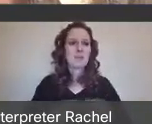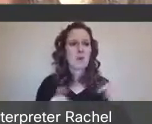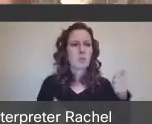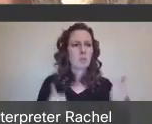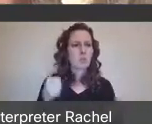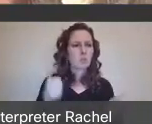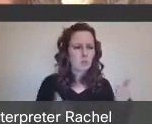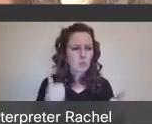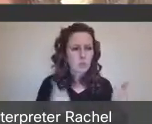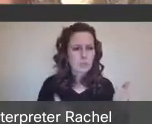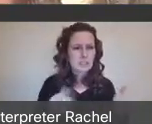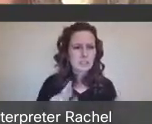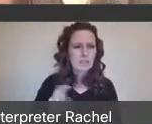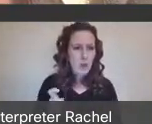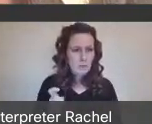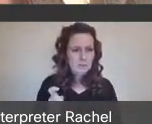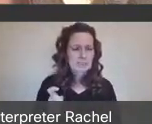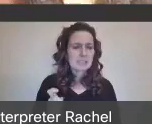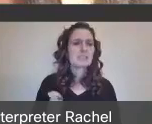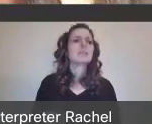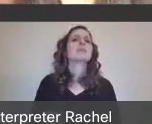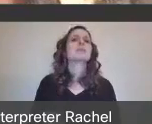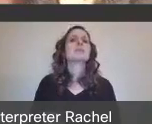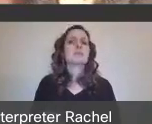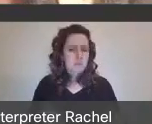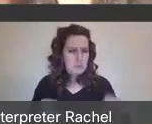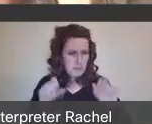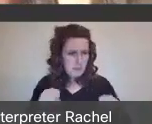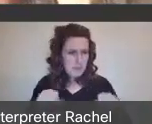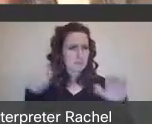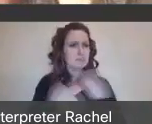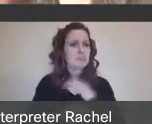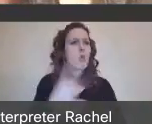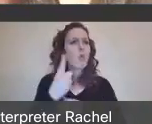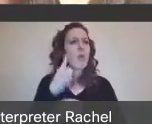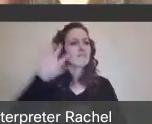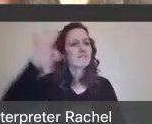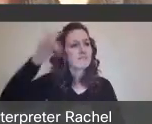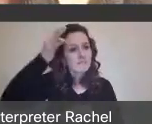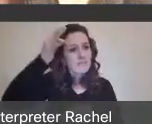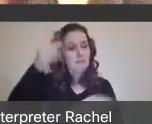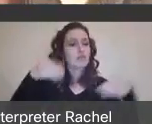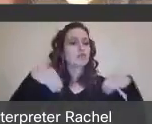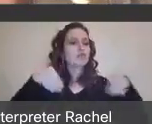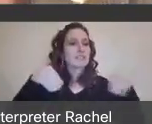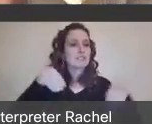pharmacy it is, they could be part of one of the federal retail pharmacy programs but